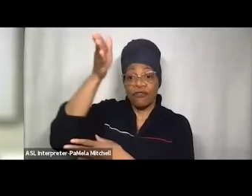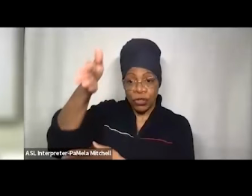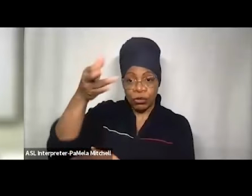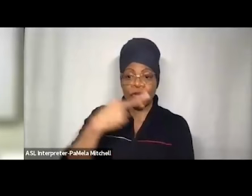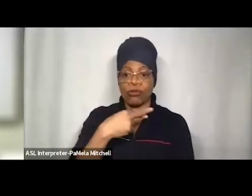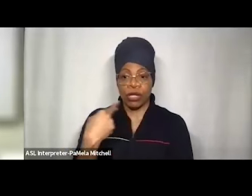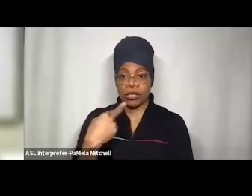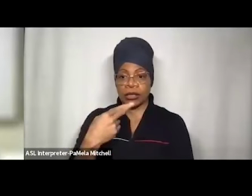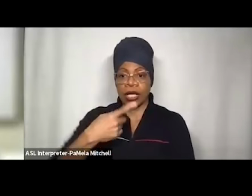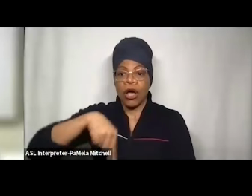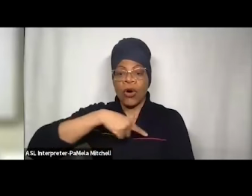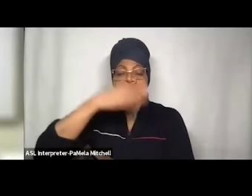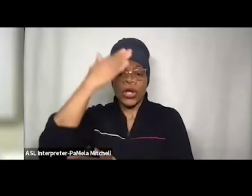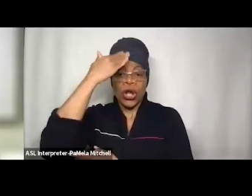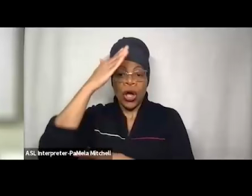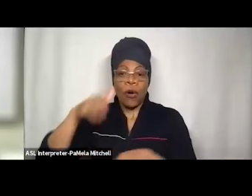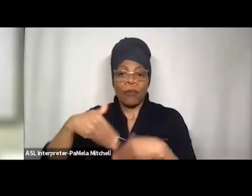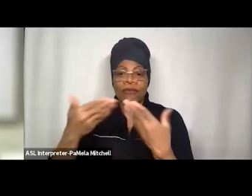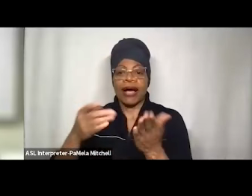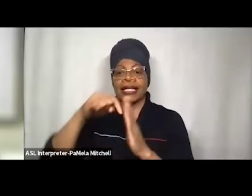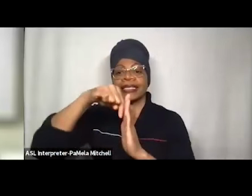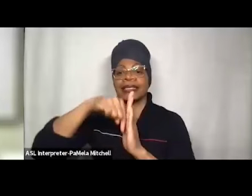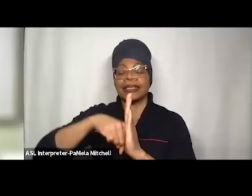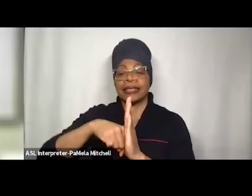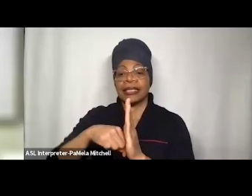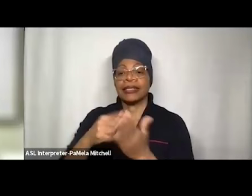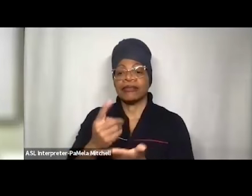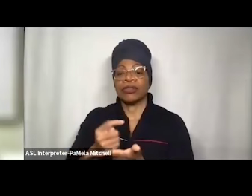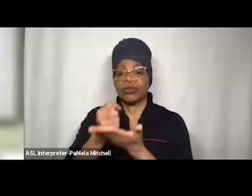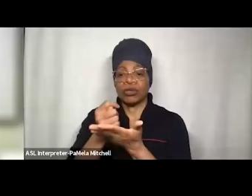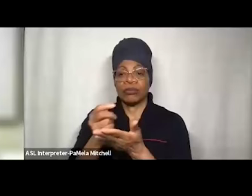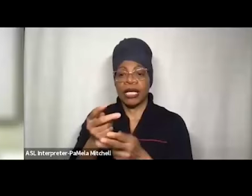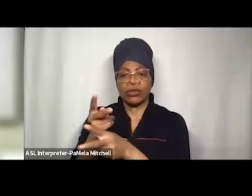we know that providing intensive treatment and supervision for low risk offenders can actually lead